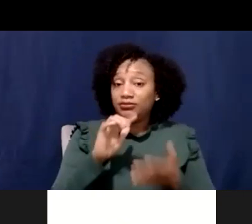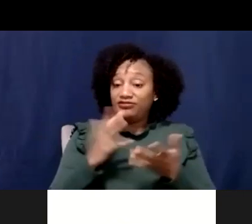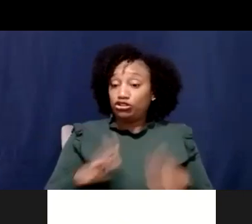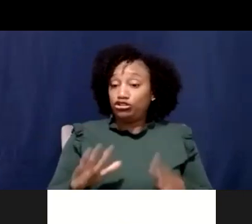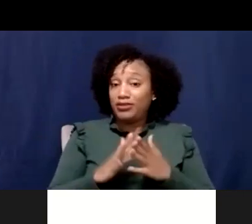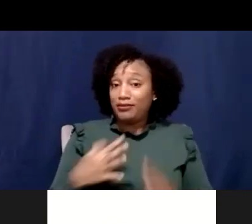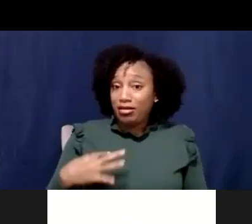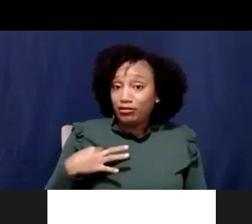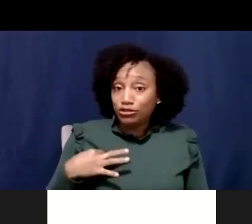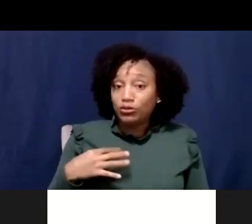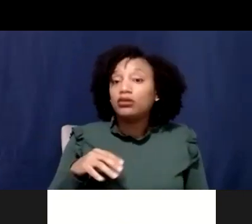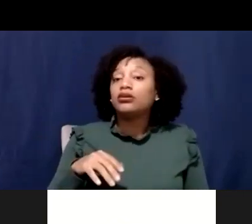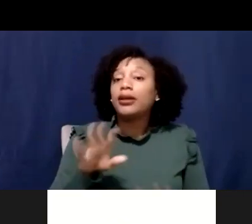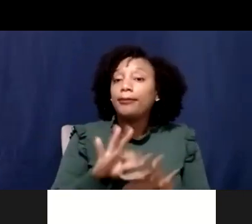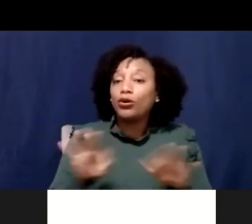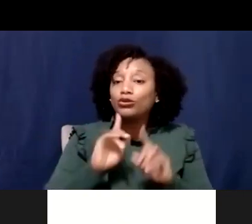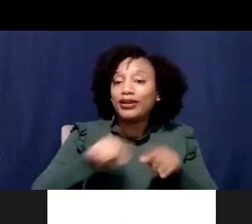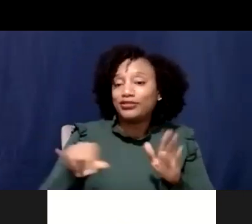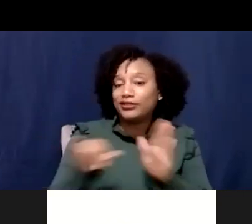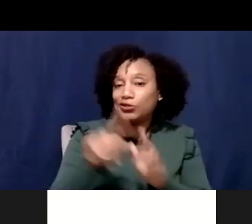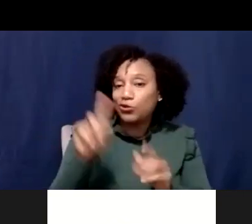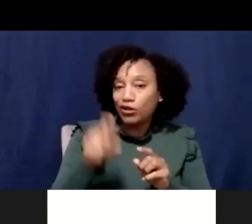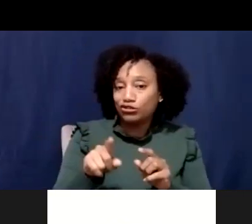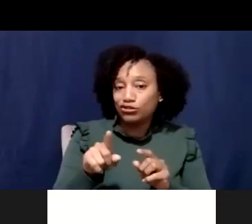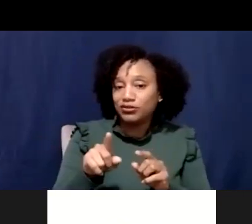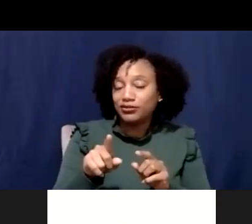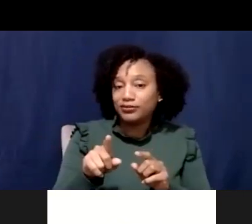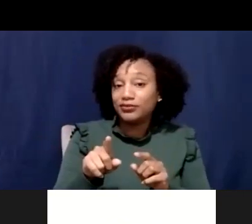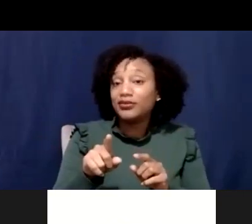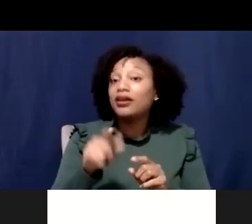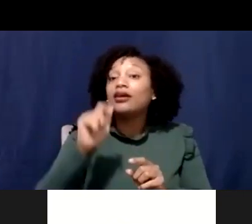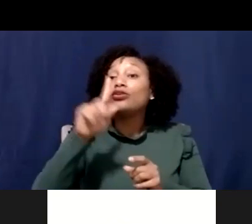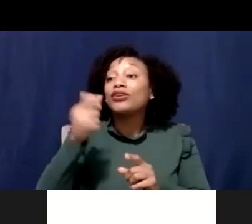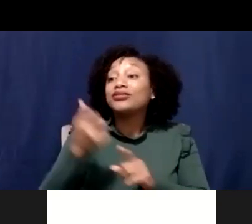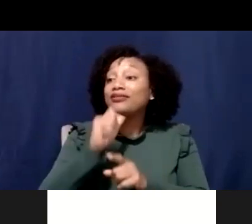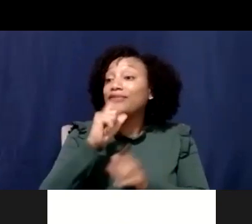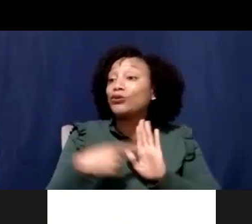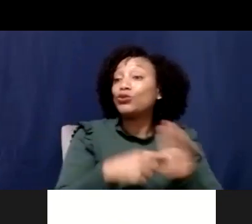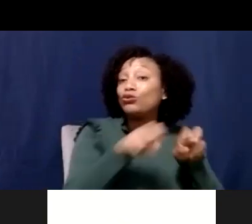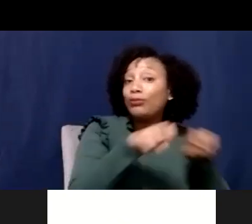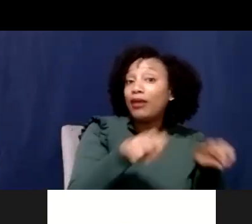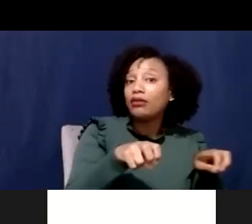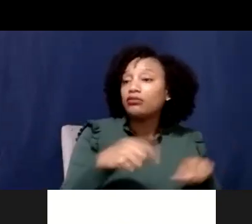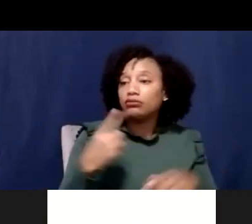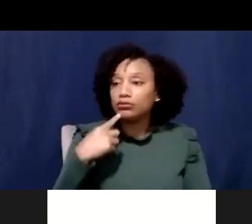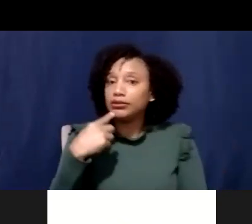please answer the identity questions that are not shown to panel, because if you choose not to disclose any of them,